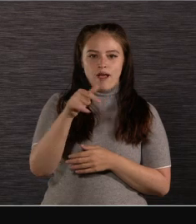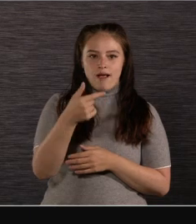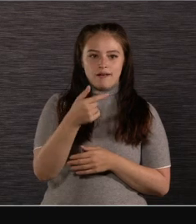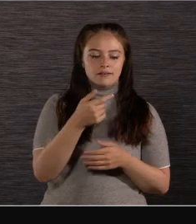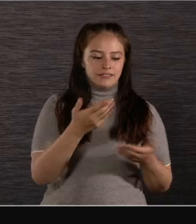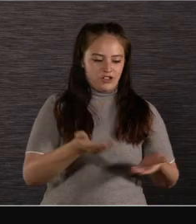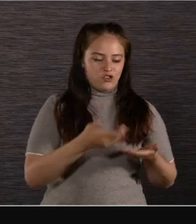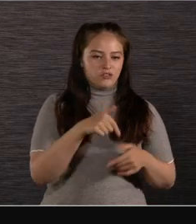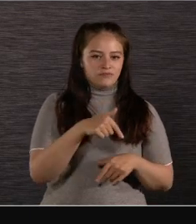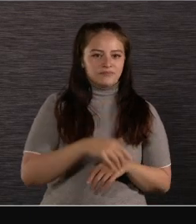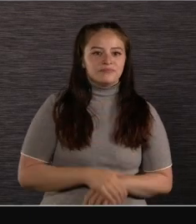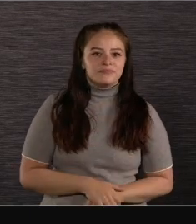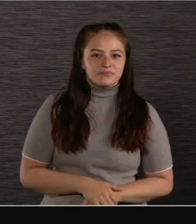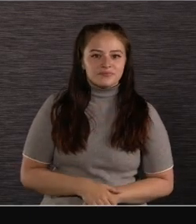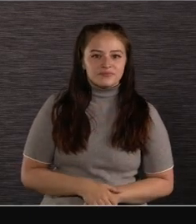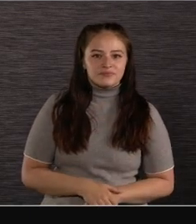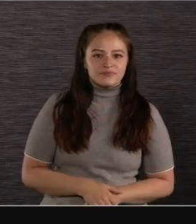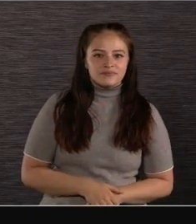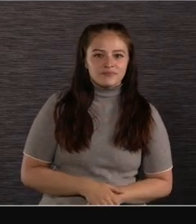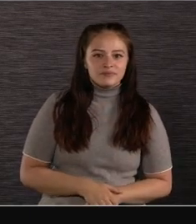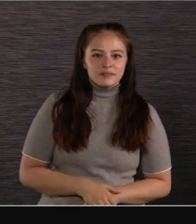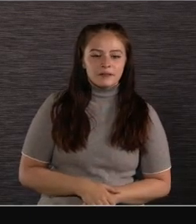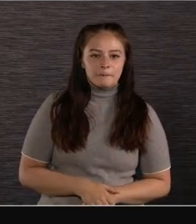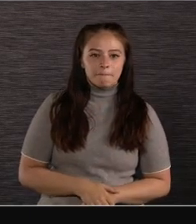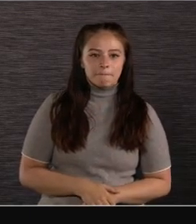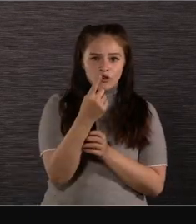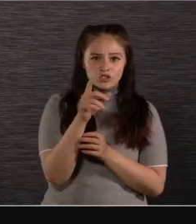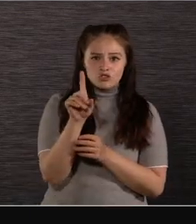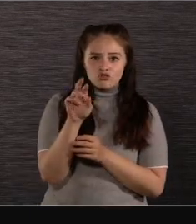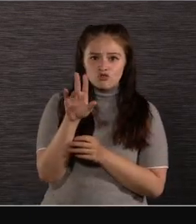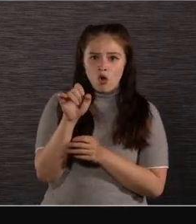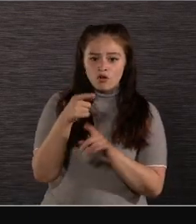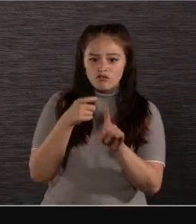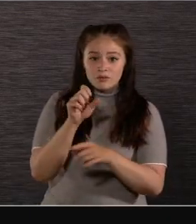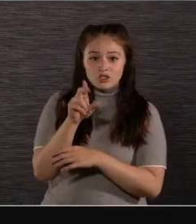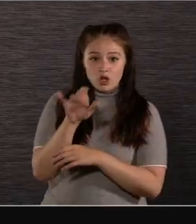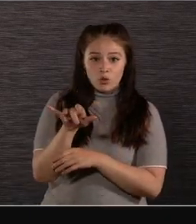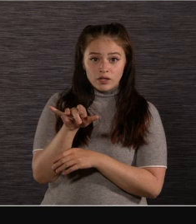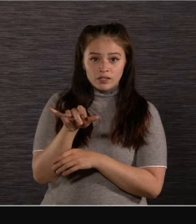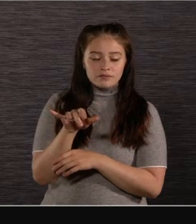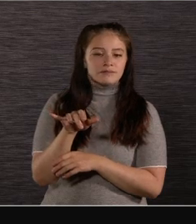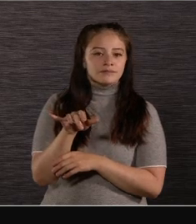Thanks. I've been coming to NAB